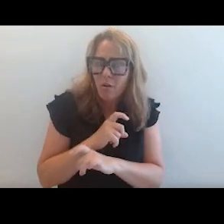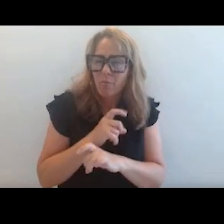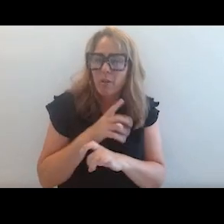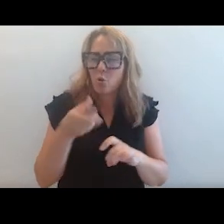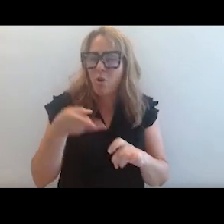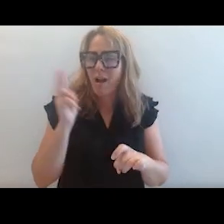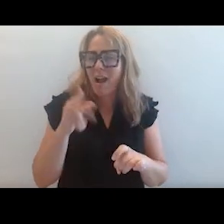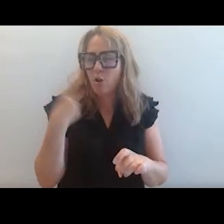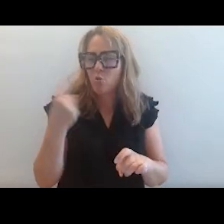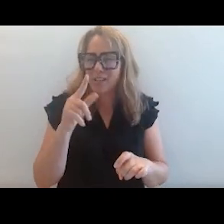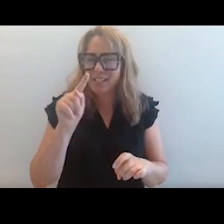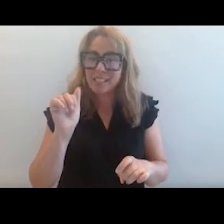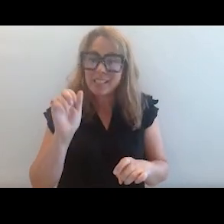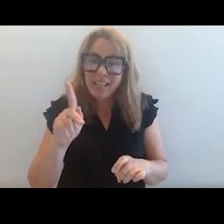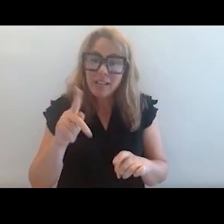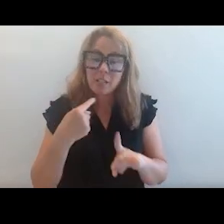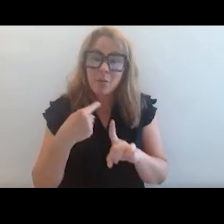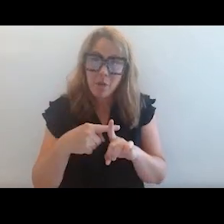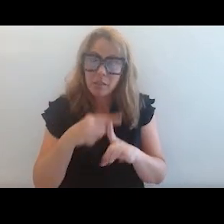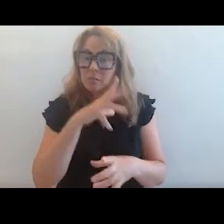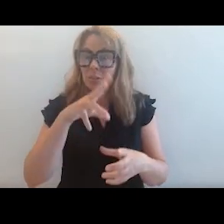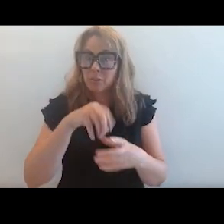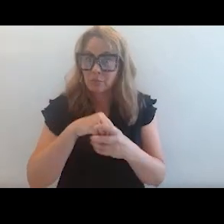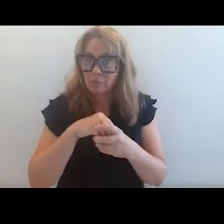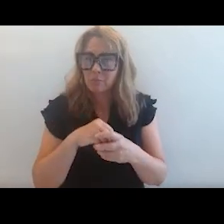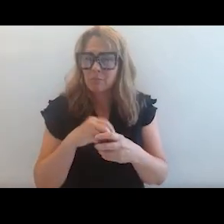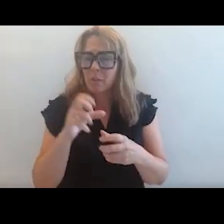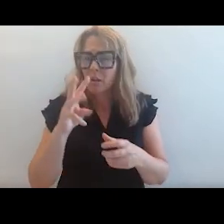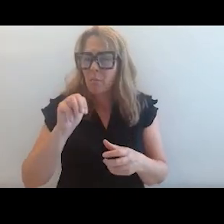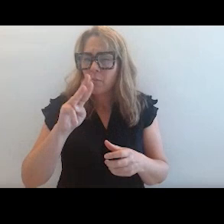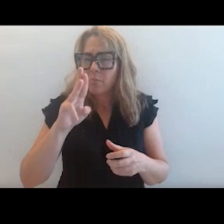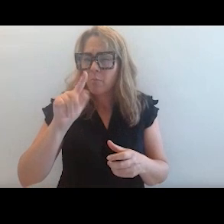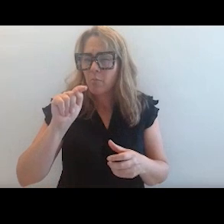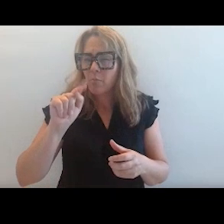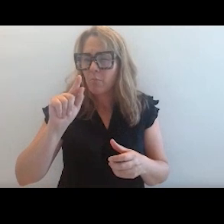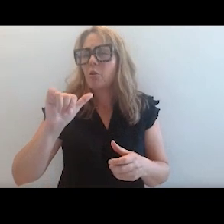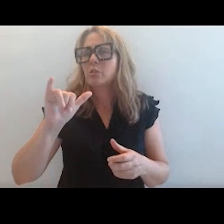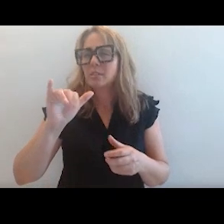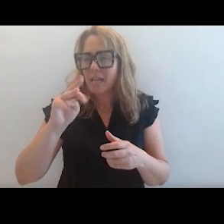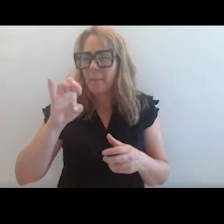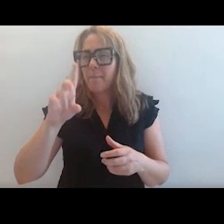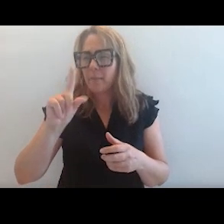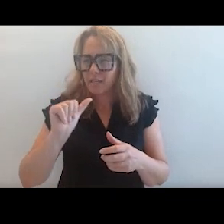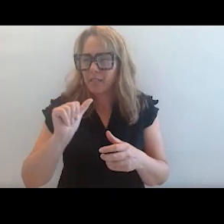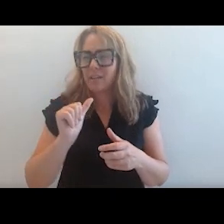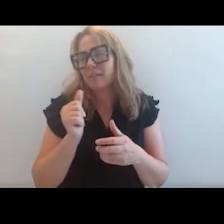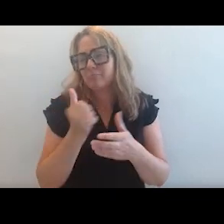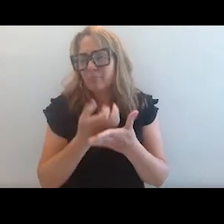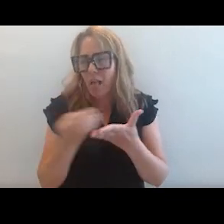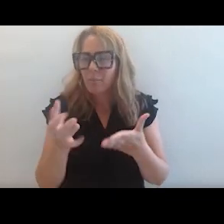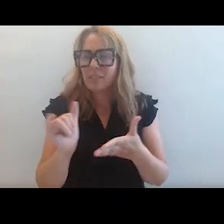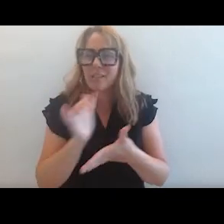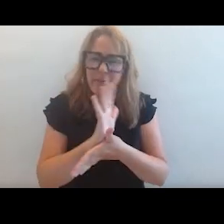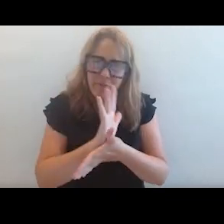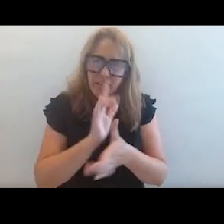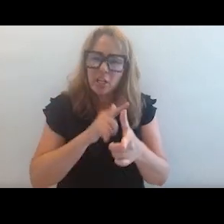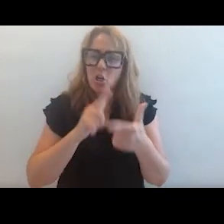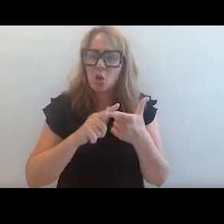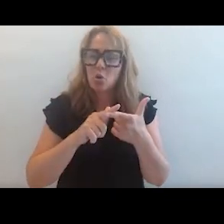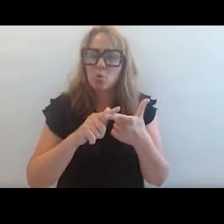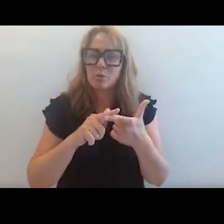incorporating multimedia elements (such as videos, animations, and interactive quizzes) helps keep